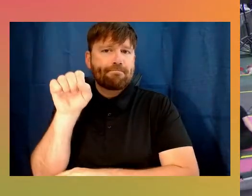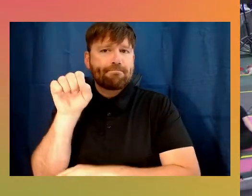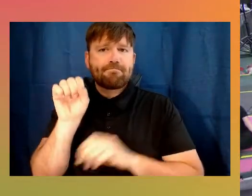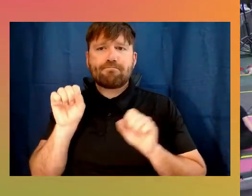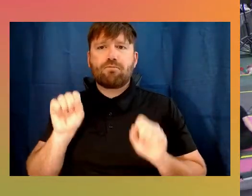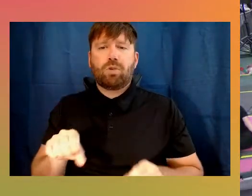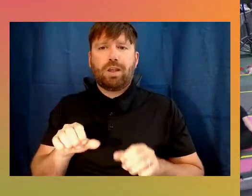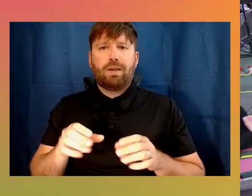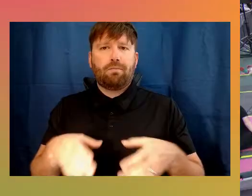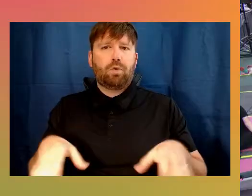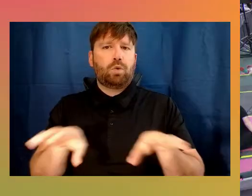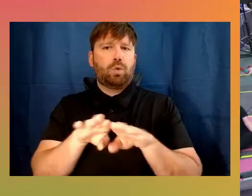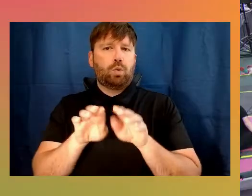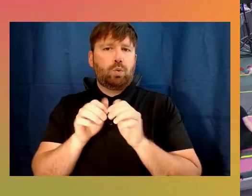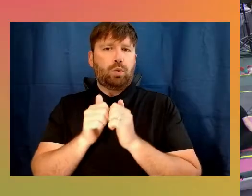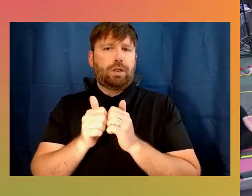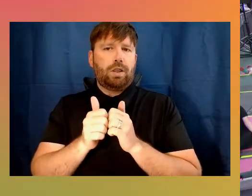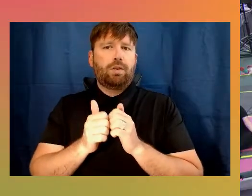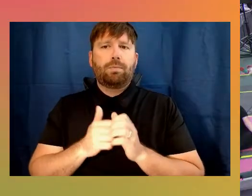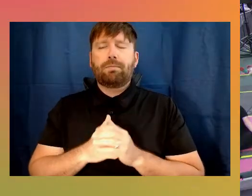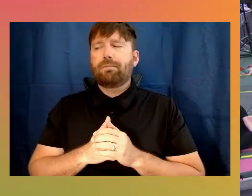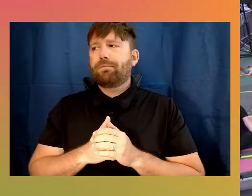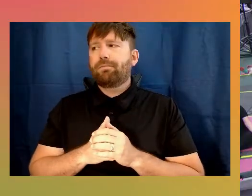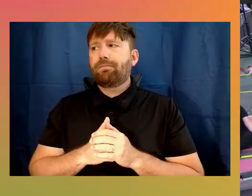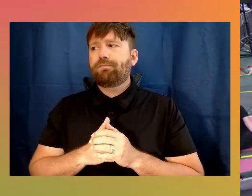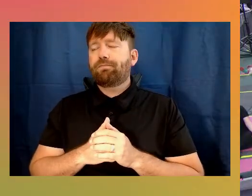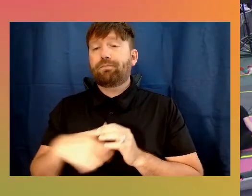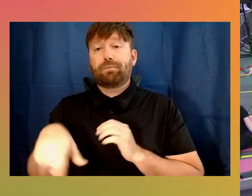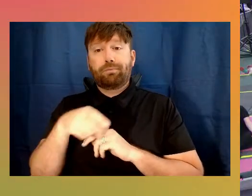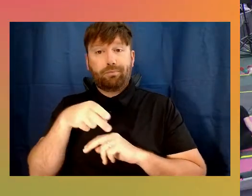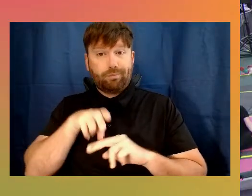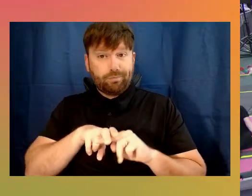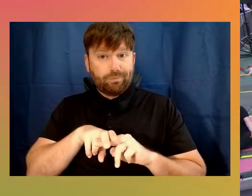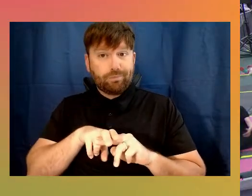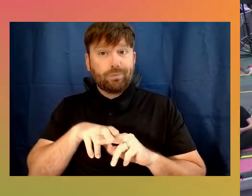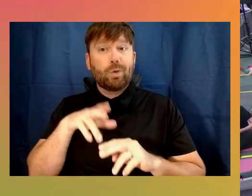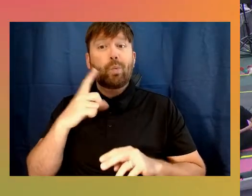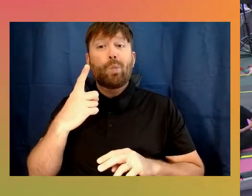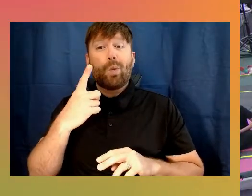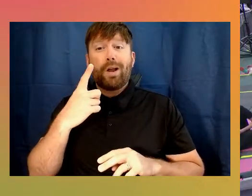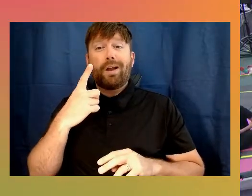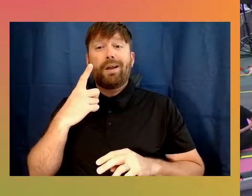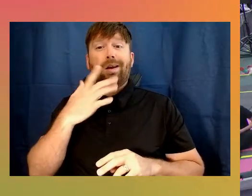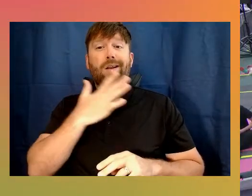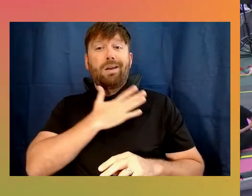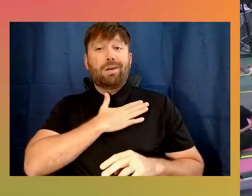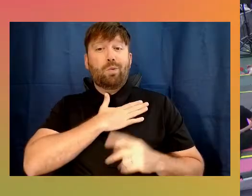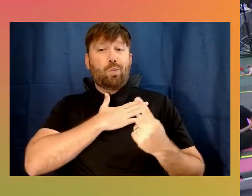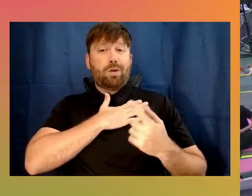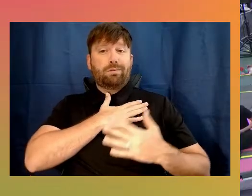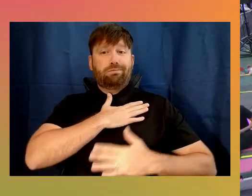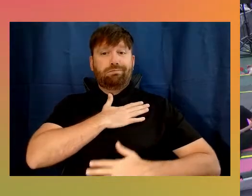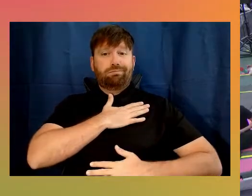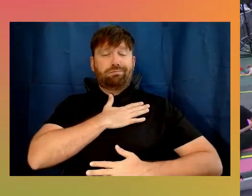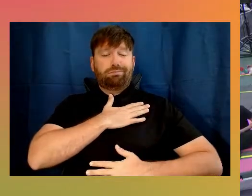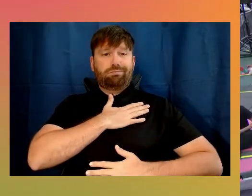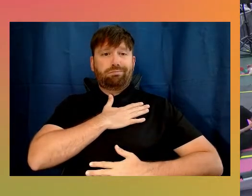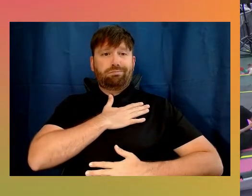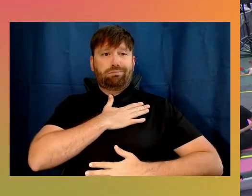COMFORTABLE SEAT SO WE CAN